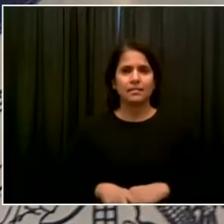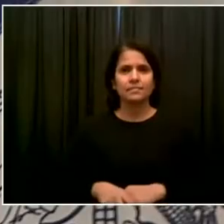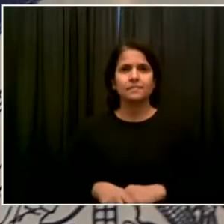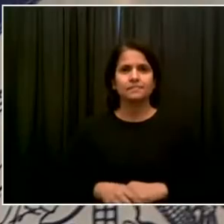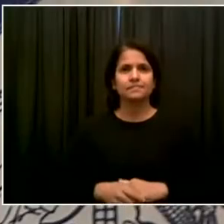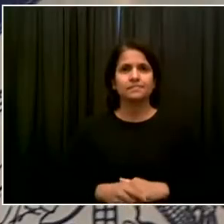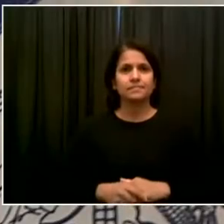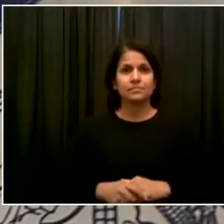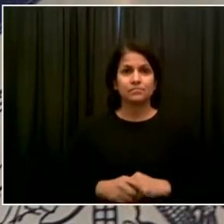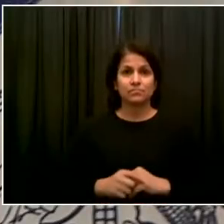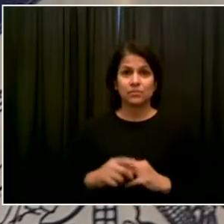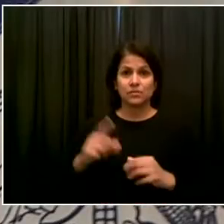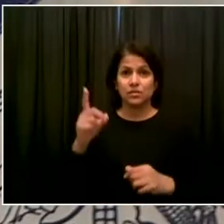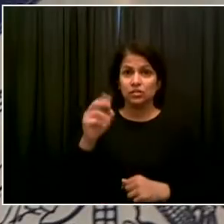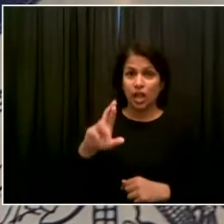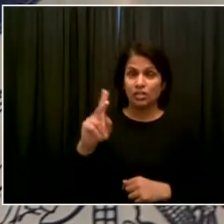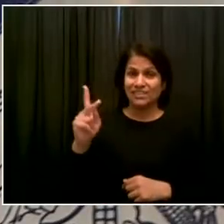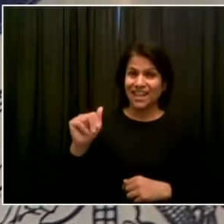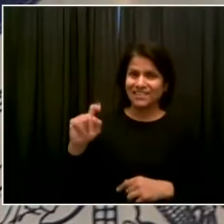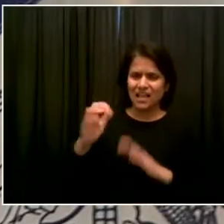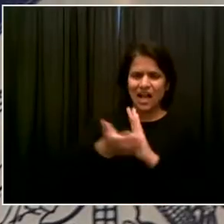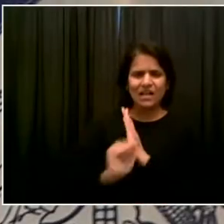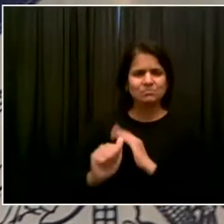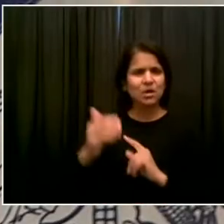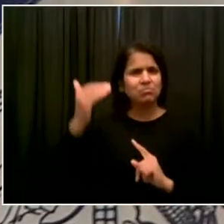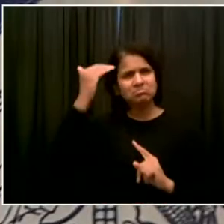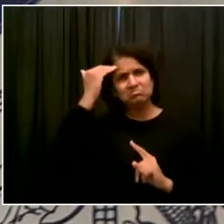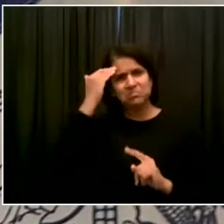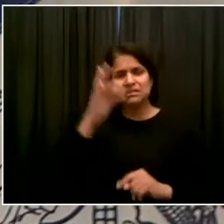WHERE THEY NEED TO B. E WE DO HAVE THE ABILITY TO MOVE A LOT F O